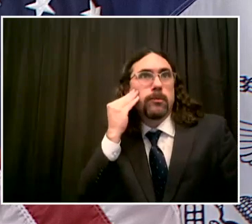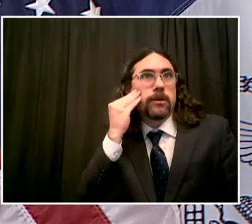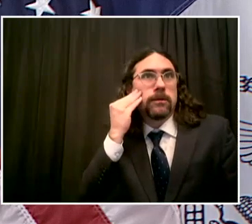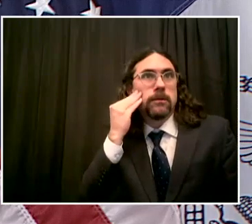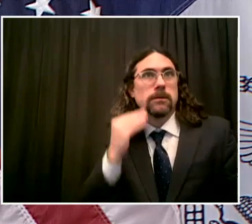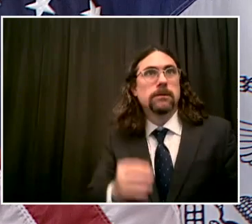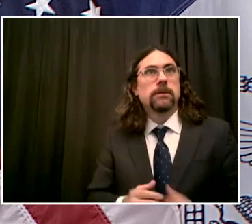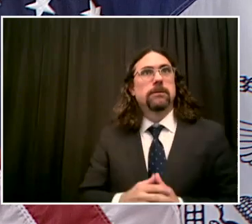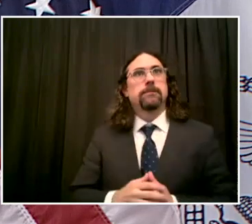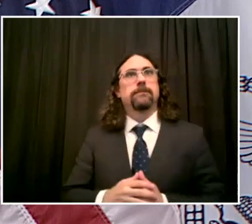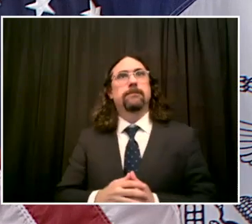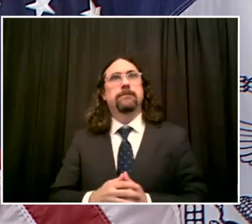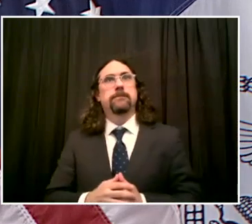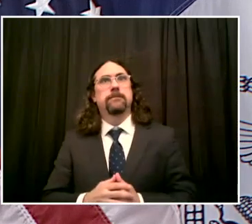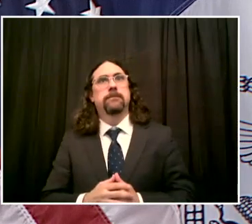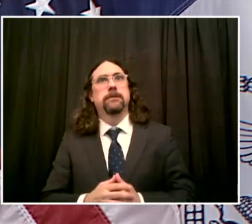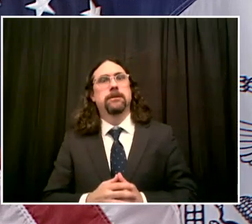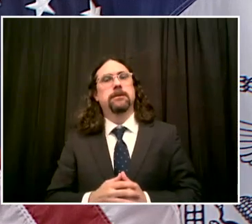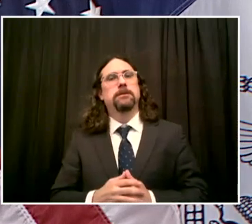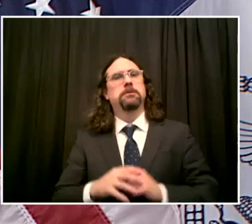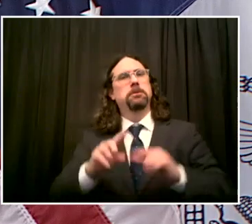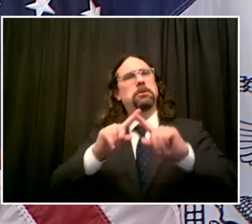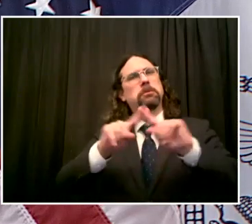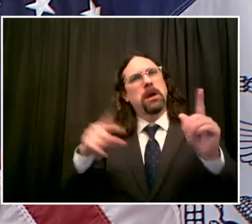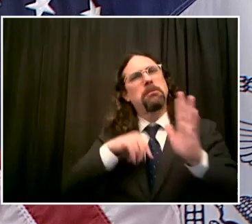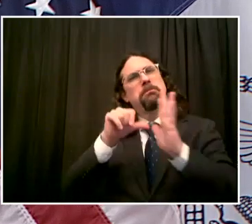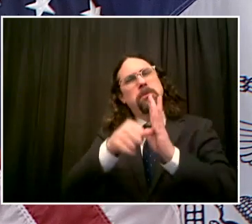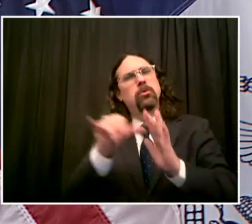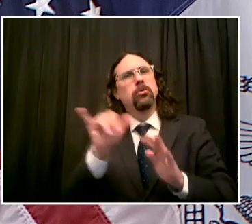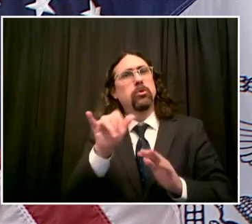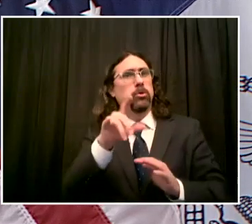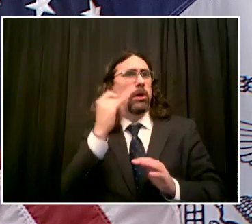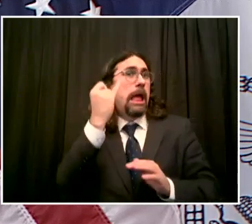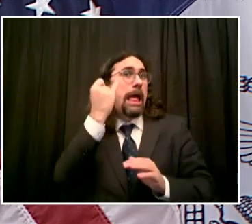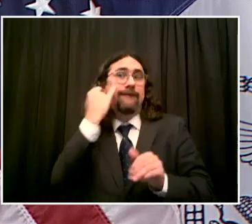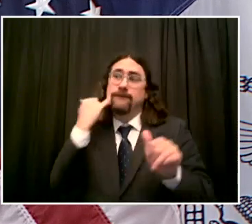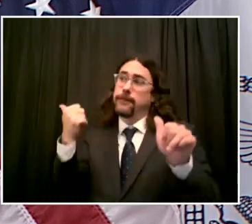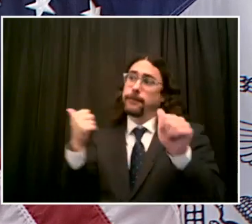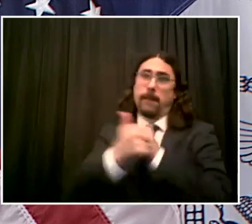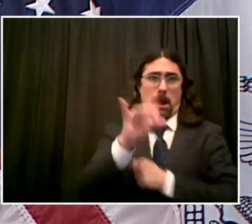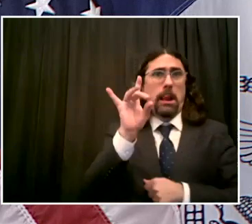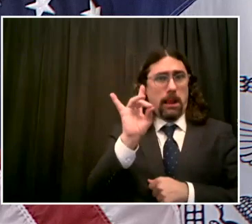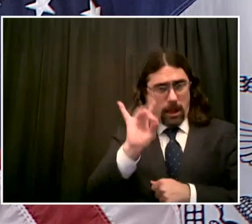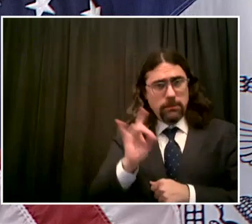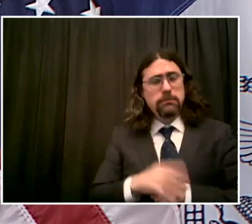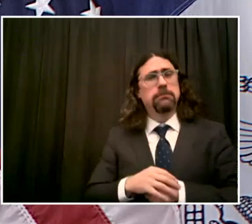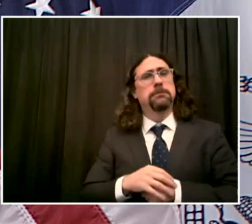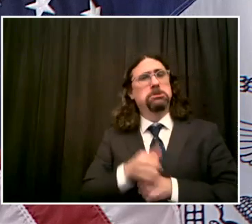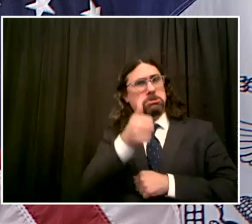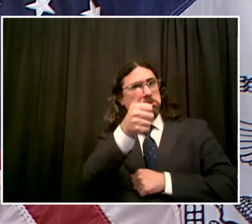FOR SOMEO NETO BE ADDRESSED.